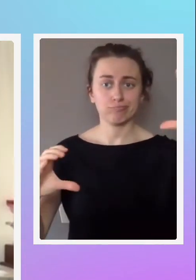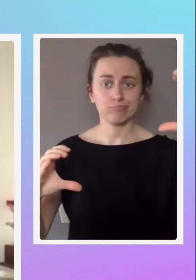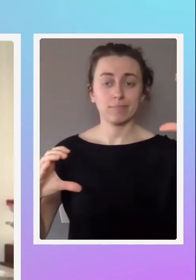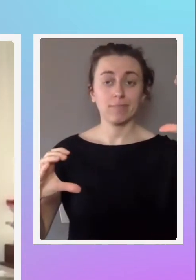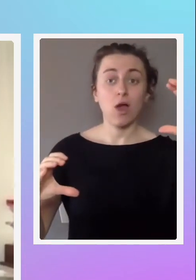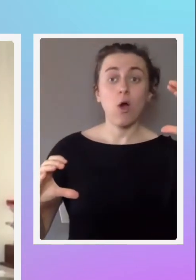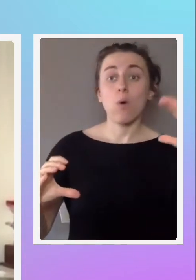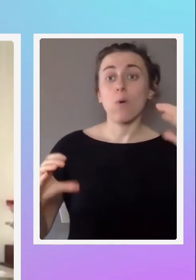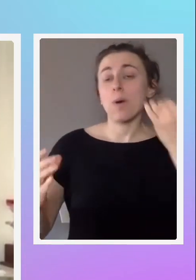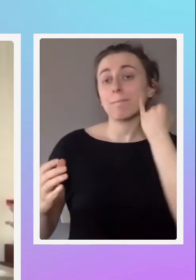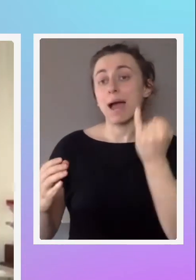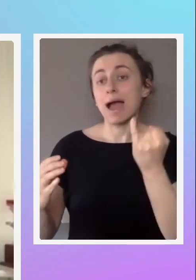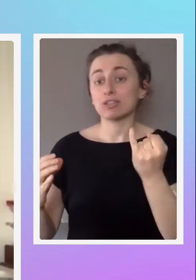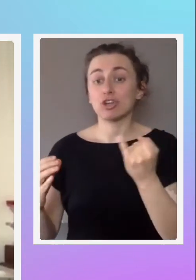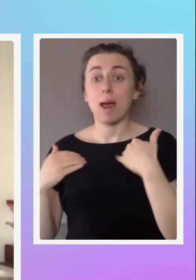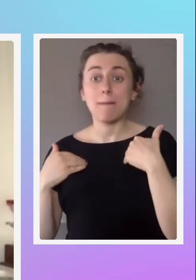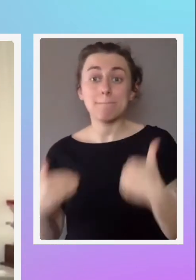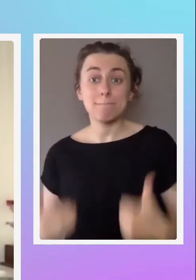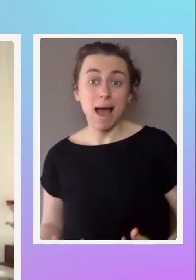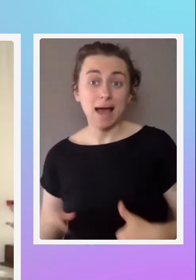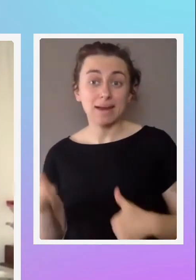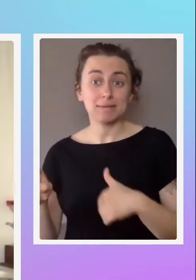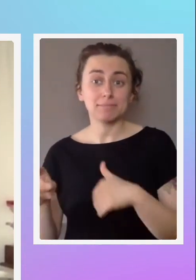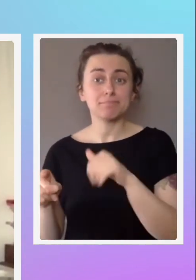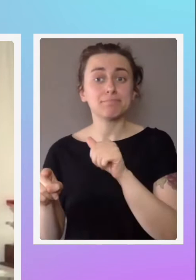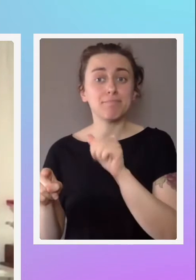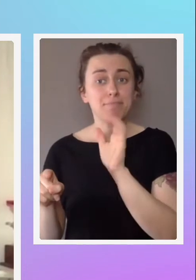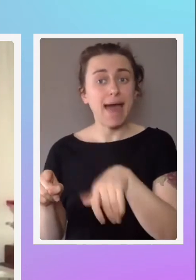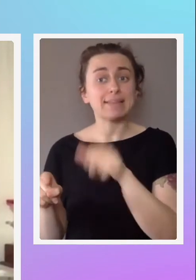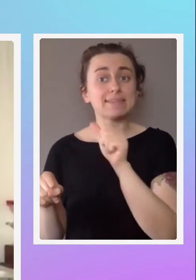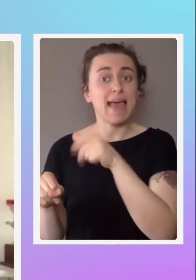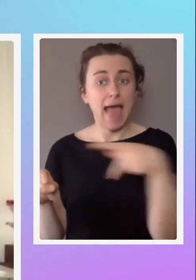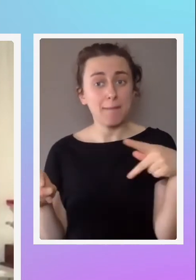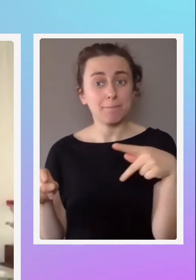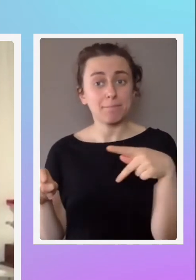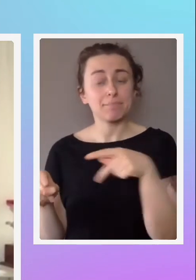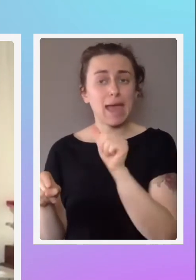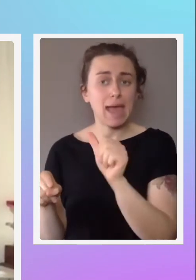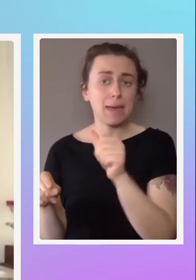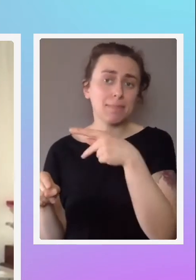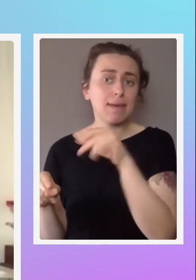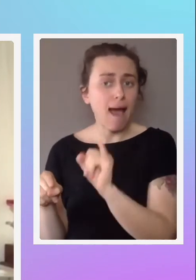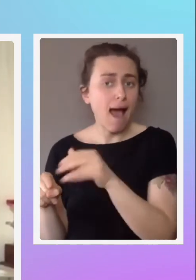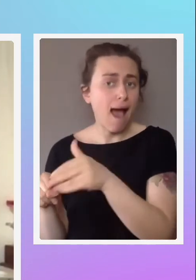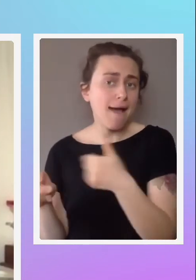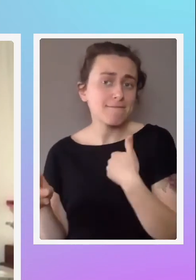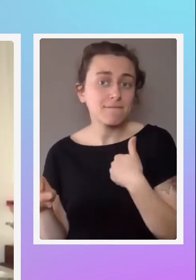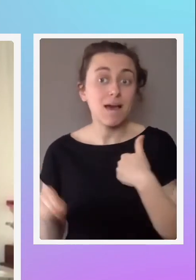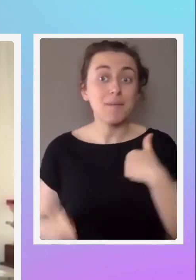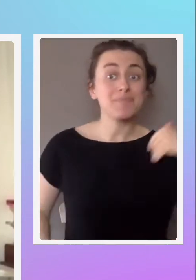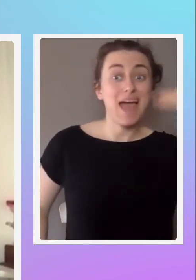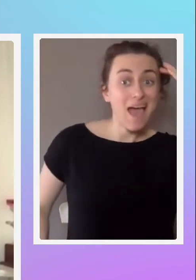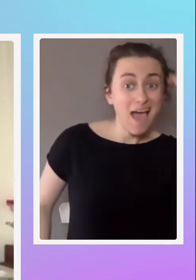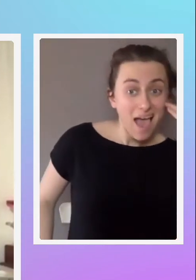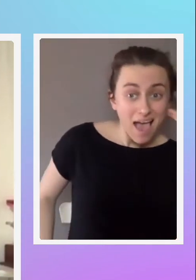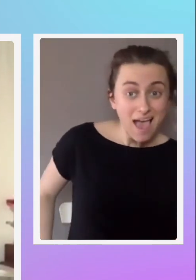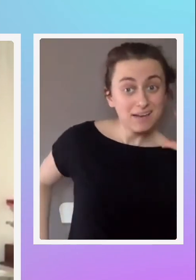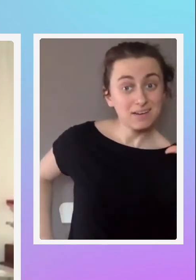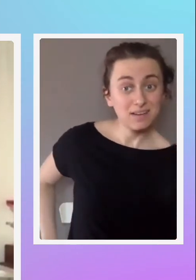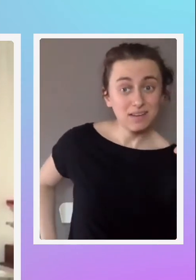the various capabilities of the application. The head however, is designed to accommodate specific